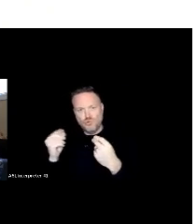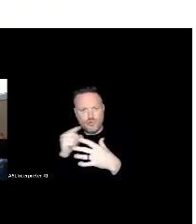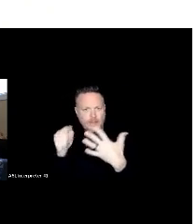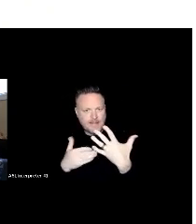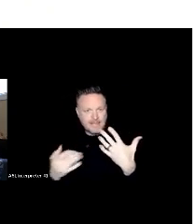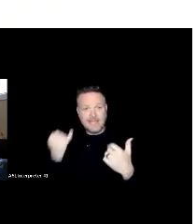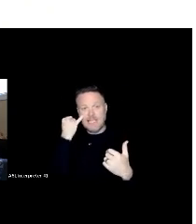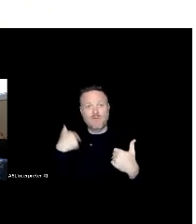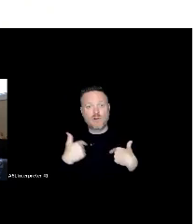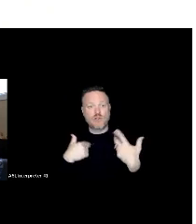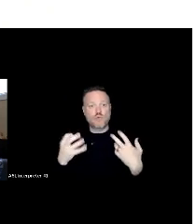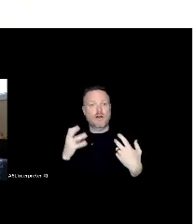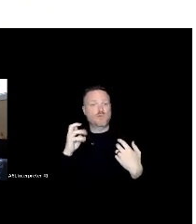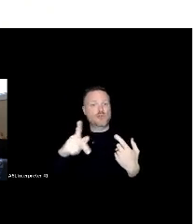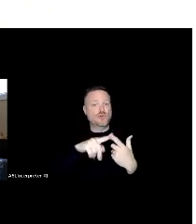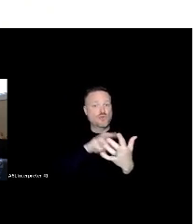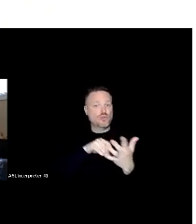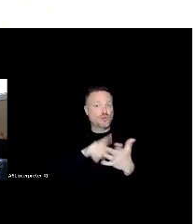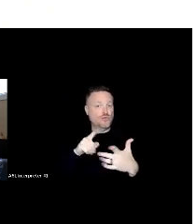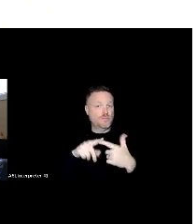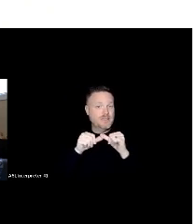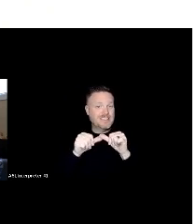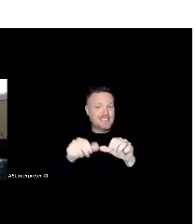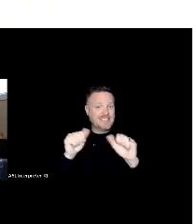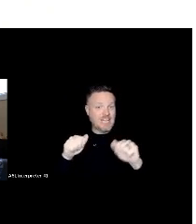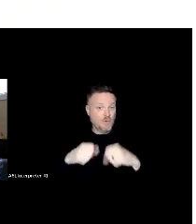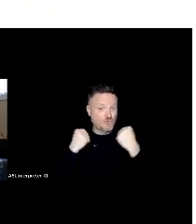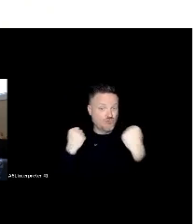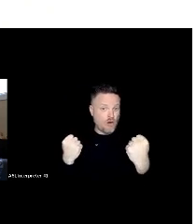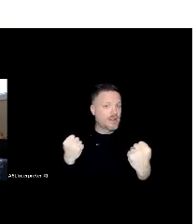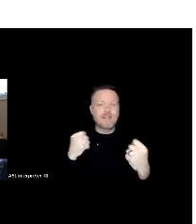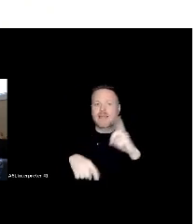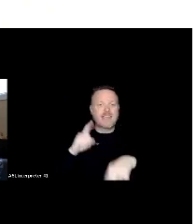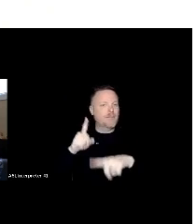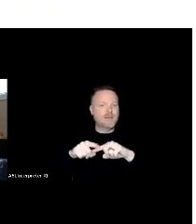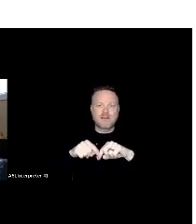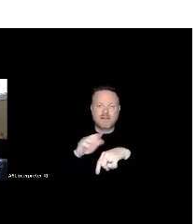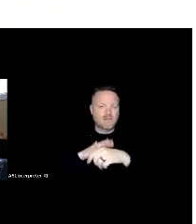learn to be sustainable and robust, it cannot be predicated on sports or medical direction.